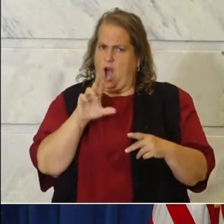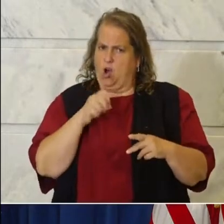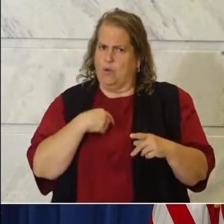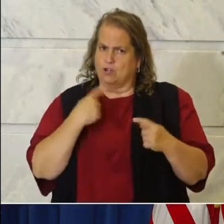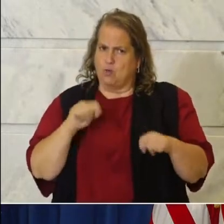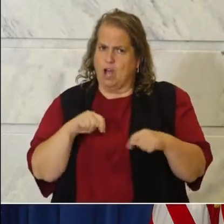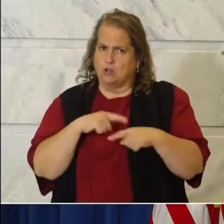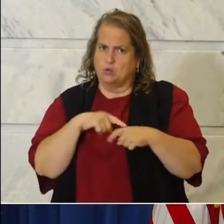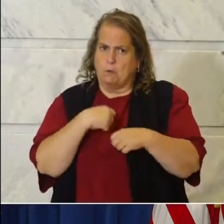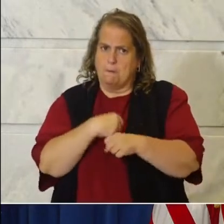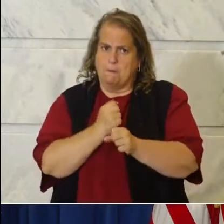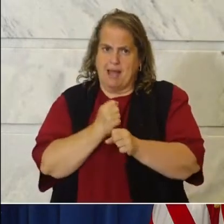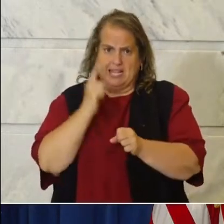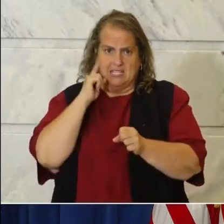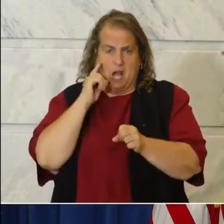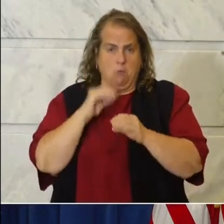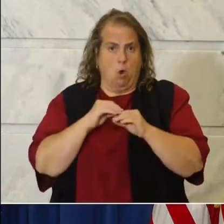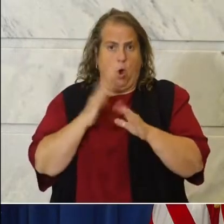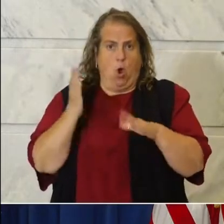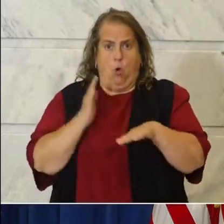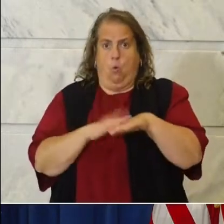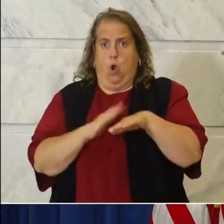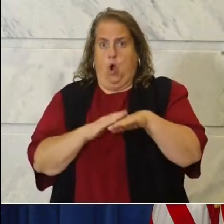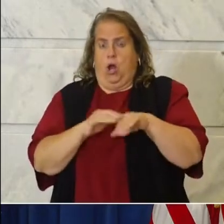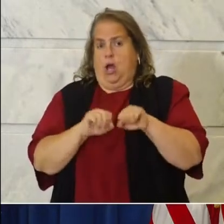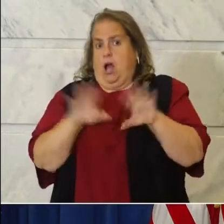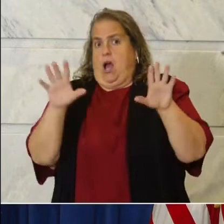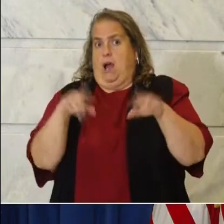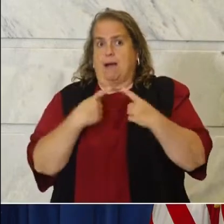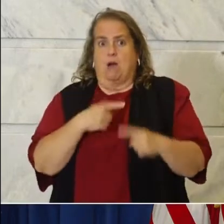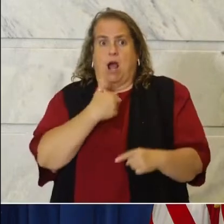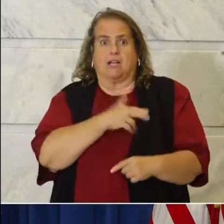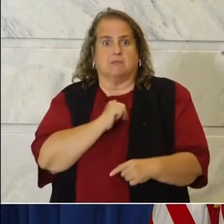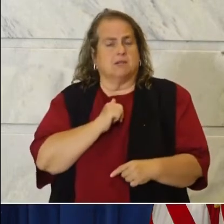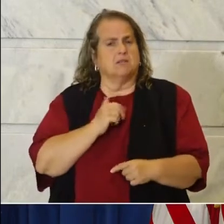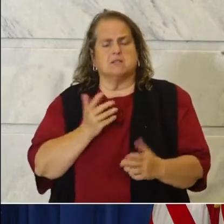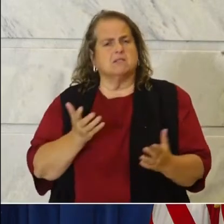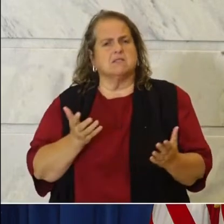alarmist than it is? Well, thes states around us that are struggling more in